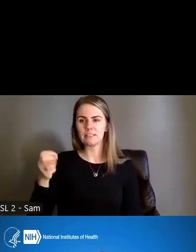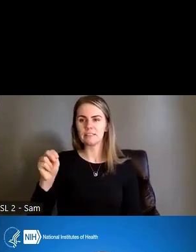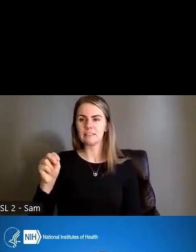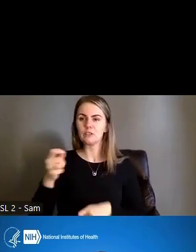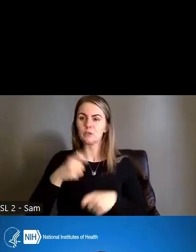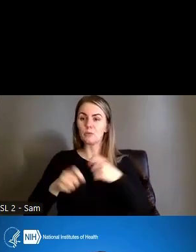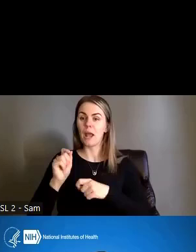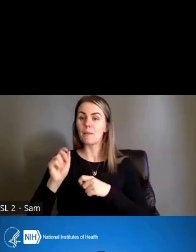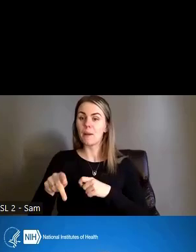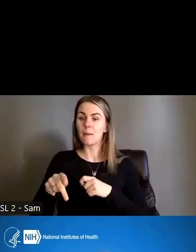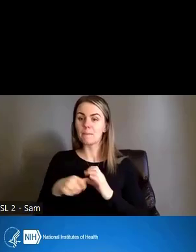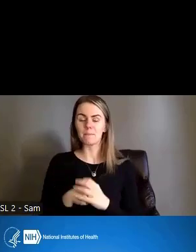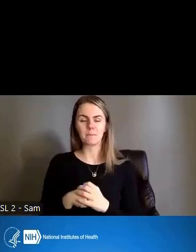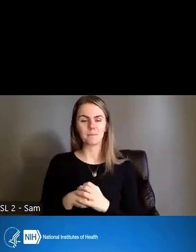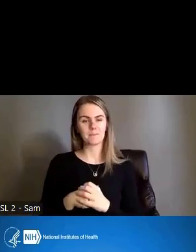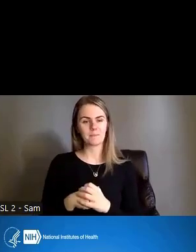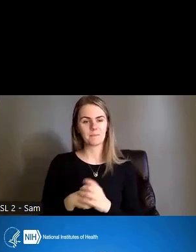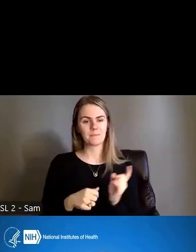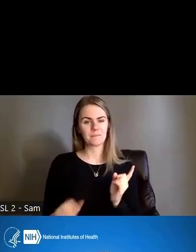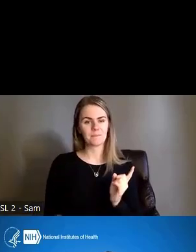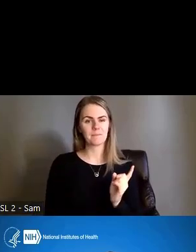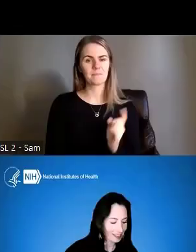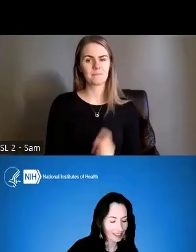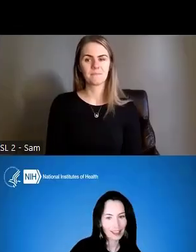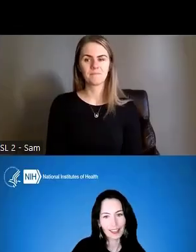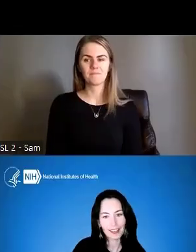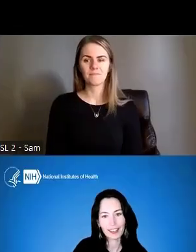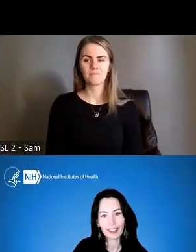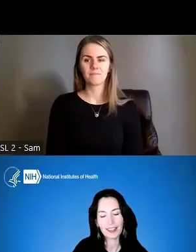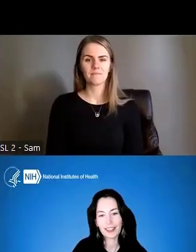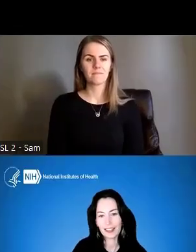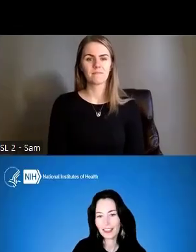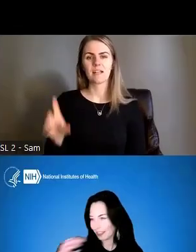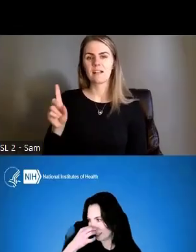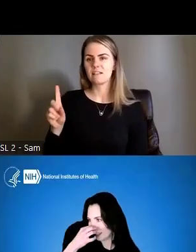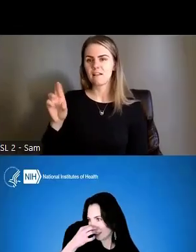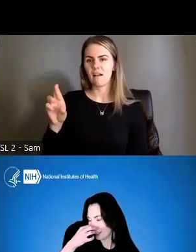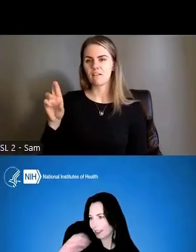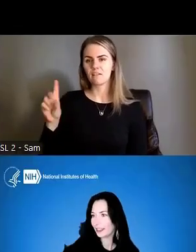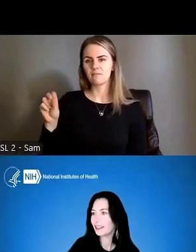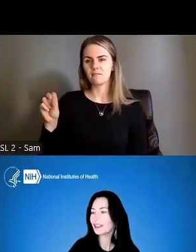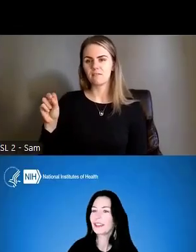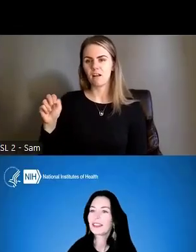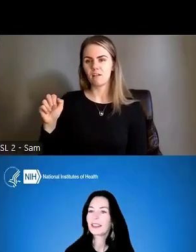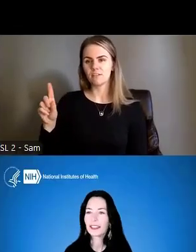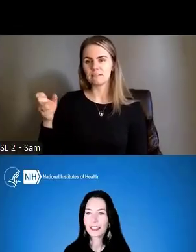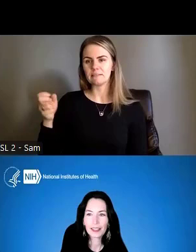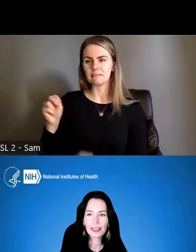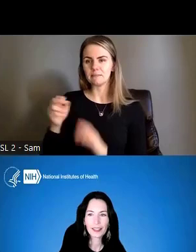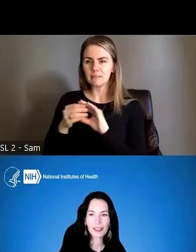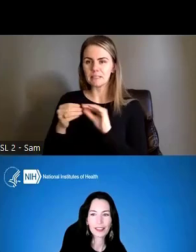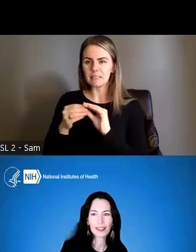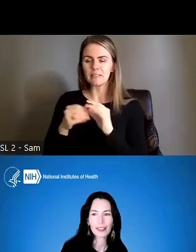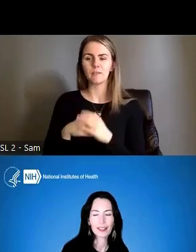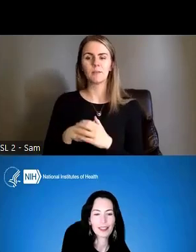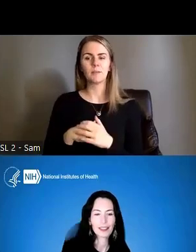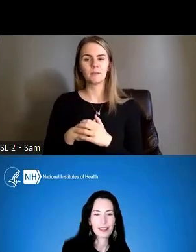Teraya Donaldson, PhD: Thank you. I would like to thank all of our presenters today, Lauren, Ashlee and Kenny, for their time